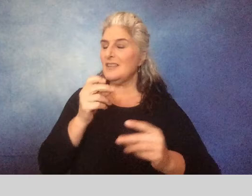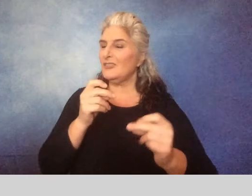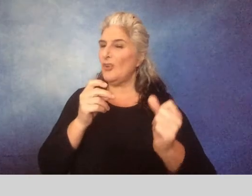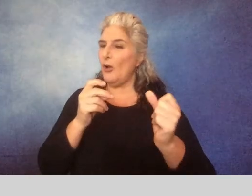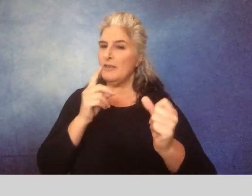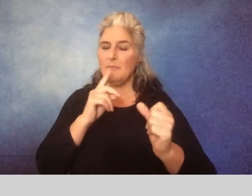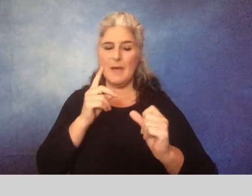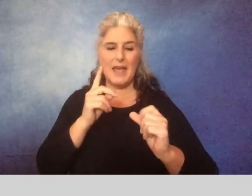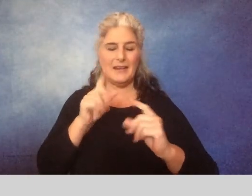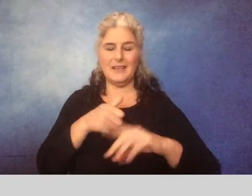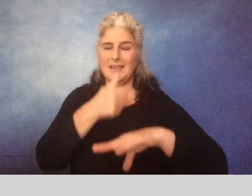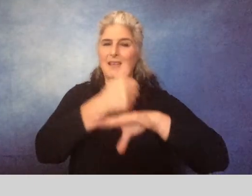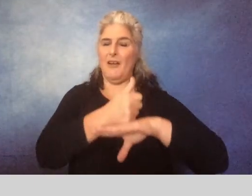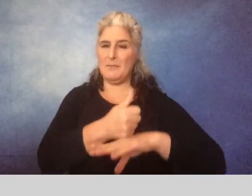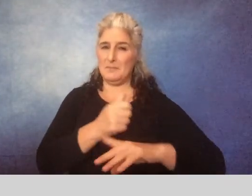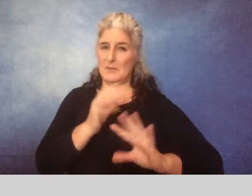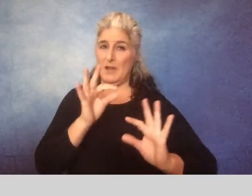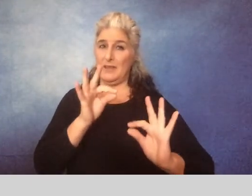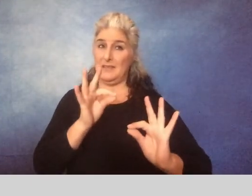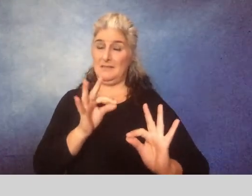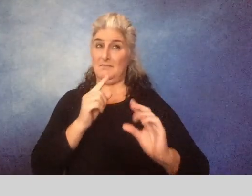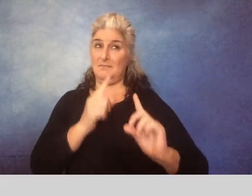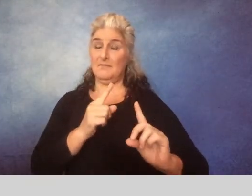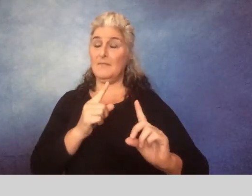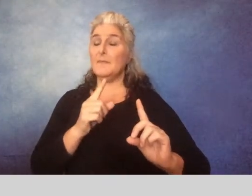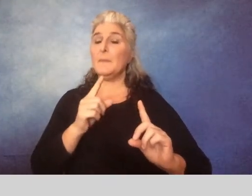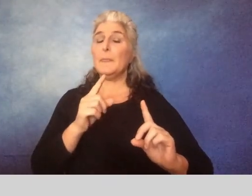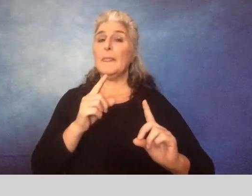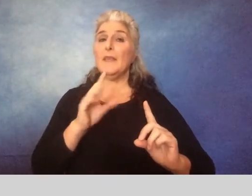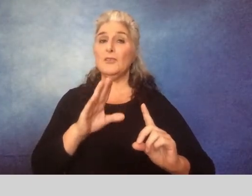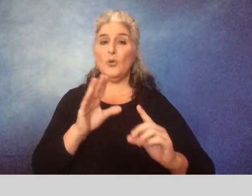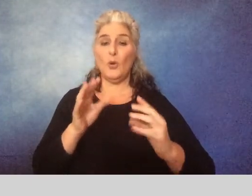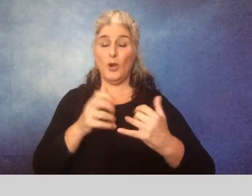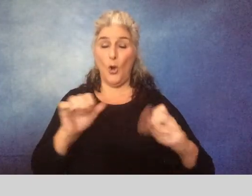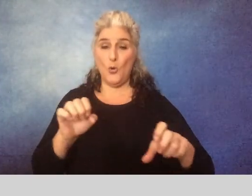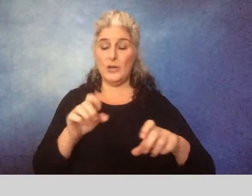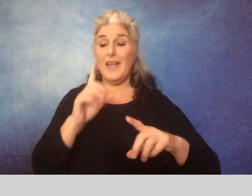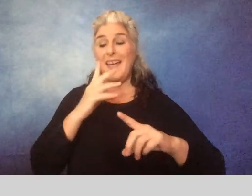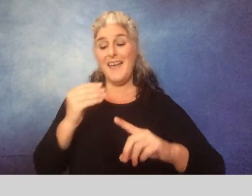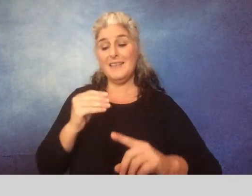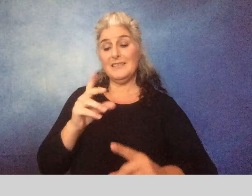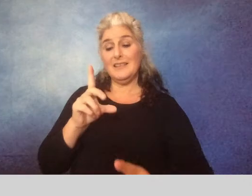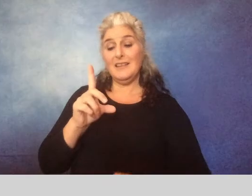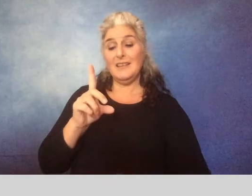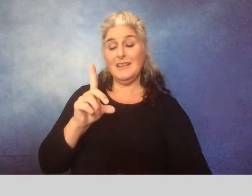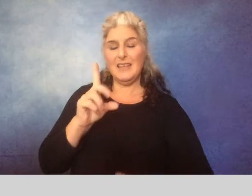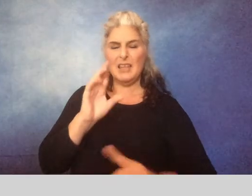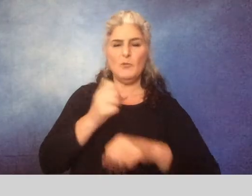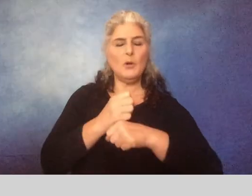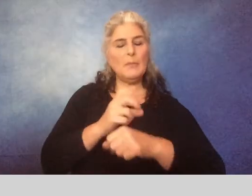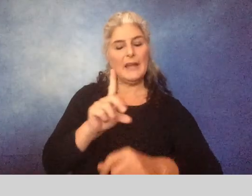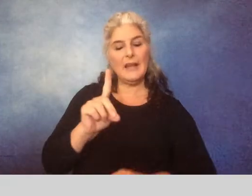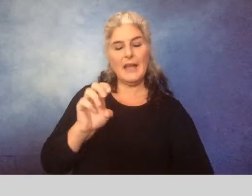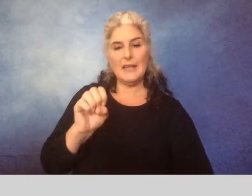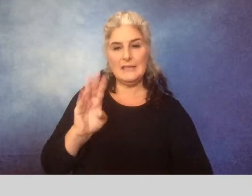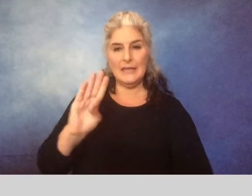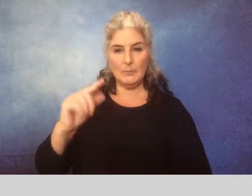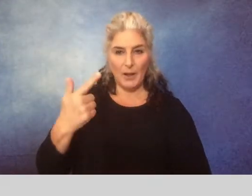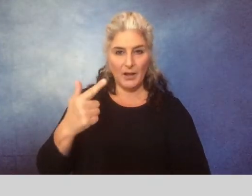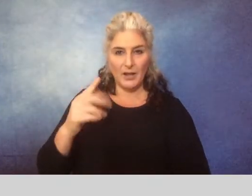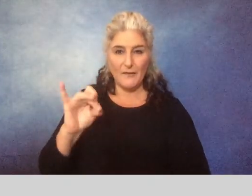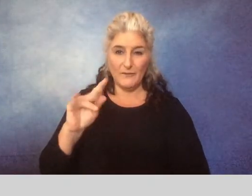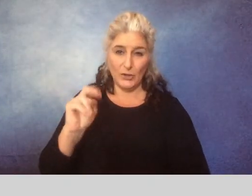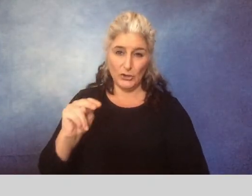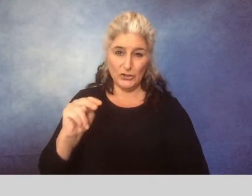It creates a "debug" version, and debug versions of rust code are much slower than python code, much slower.